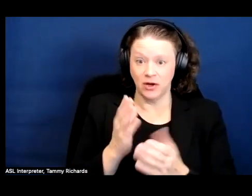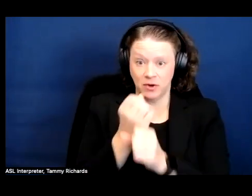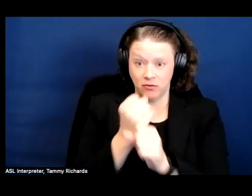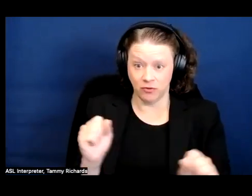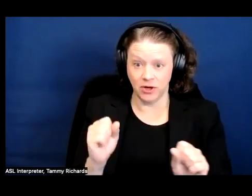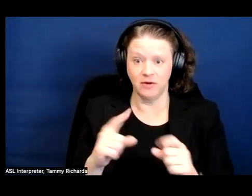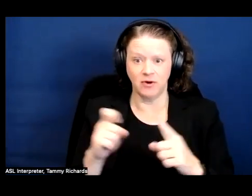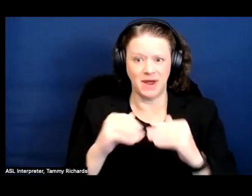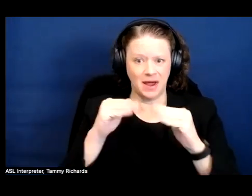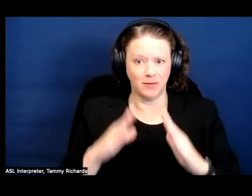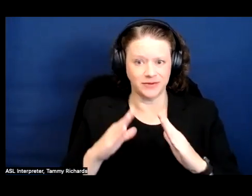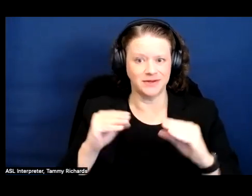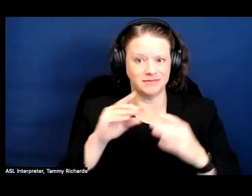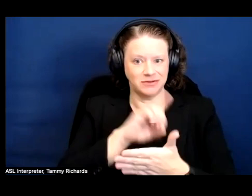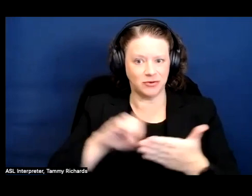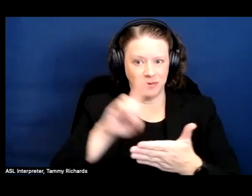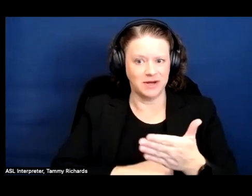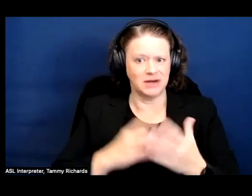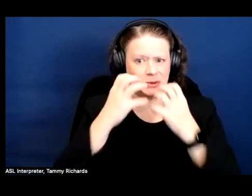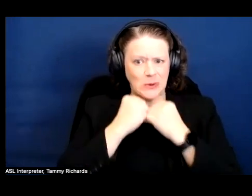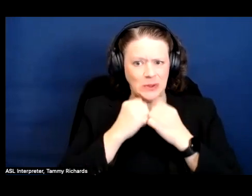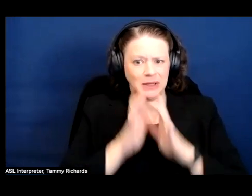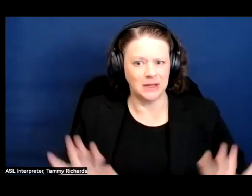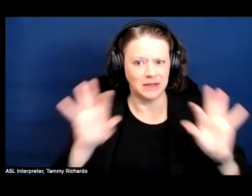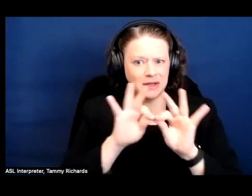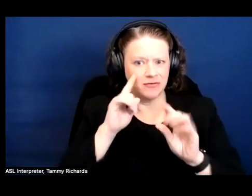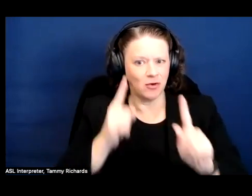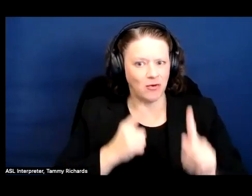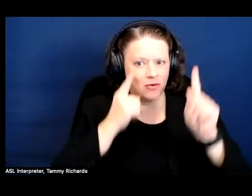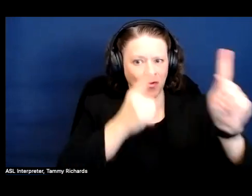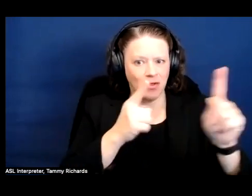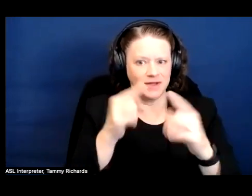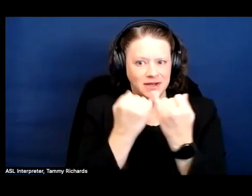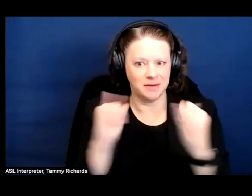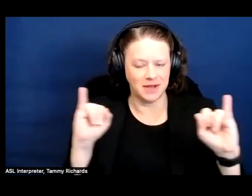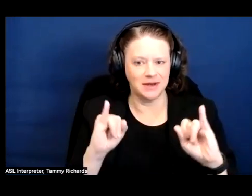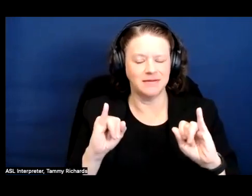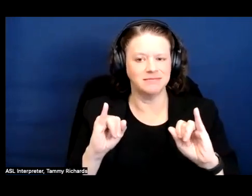that are charging for certificates or cards, they're charging you for a service that's unnecessary